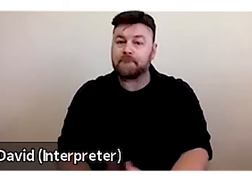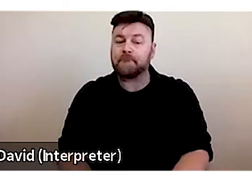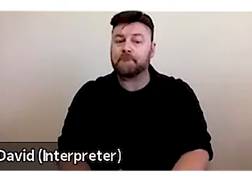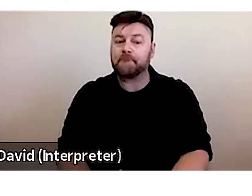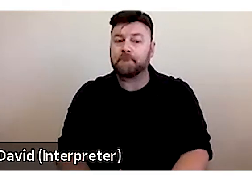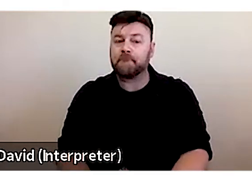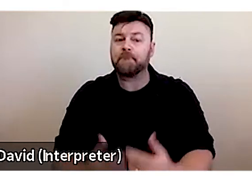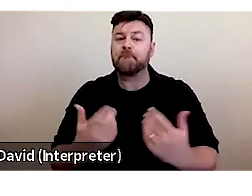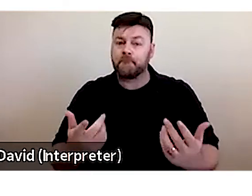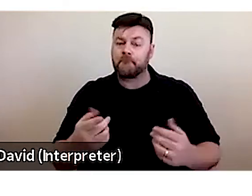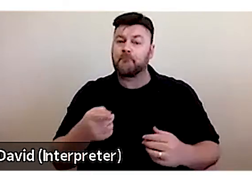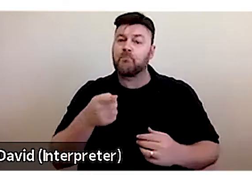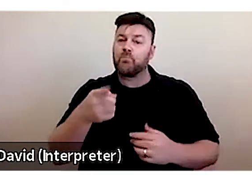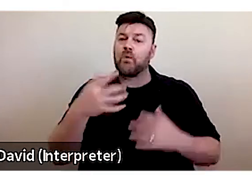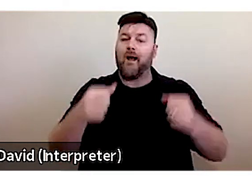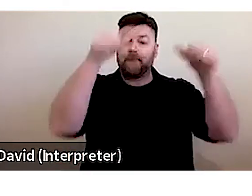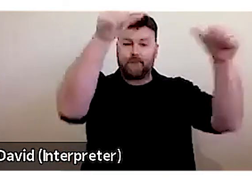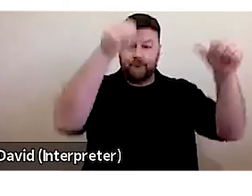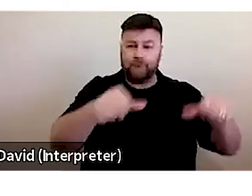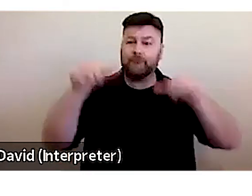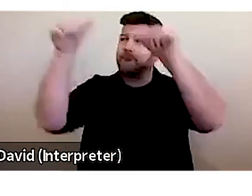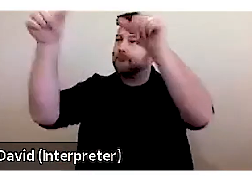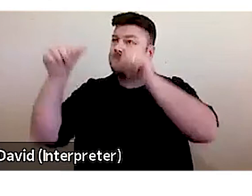displaying things that are inappropriate to be displayed.